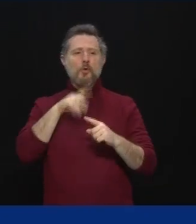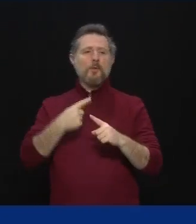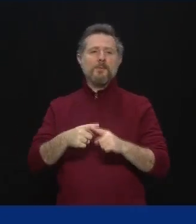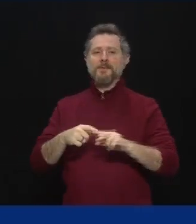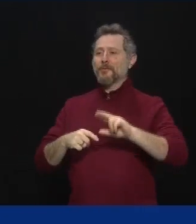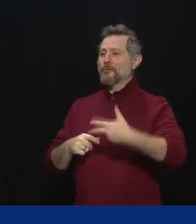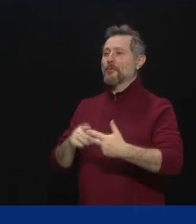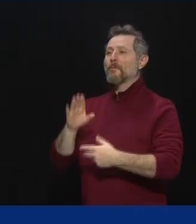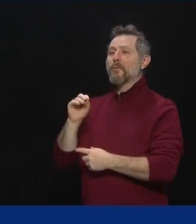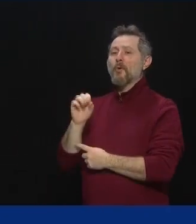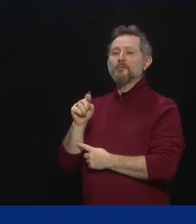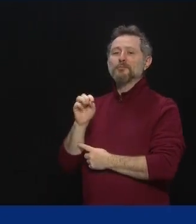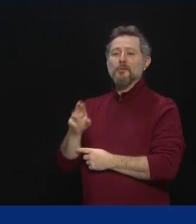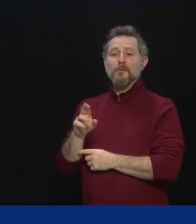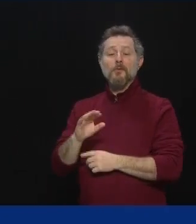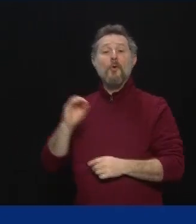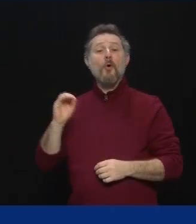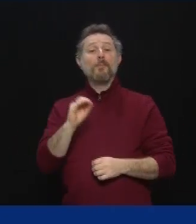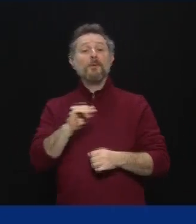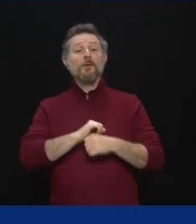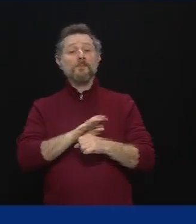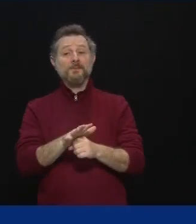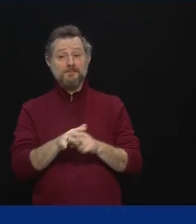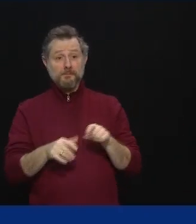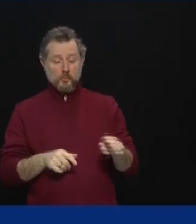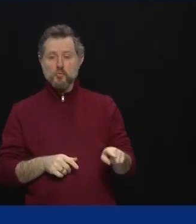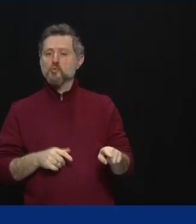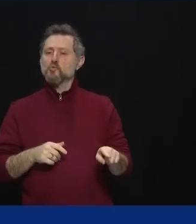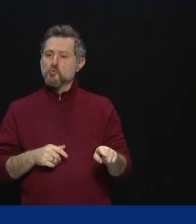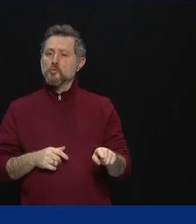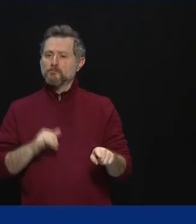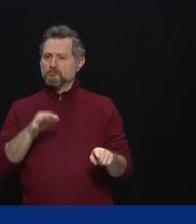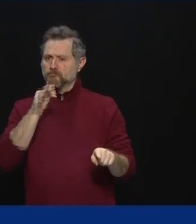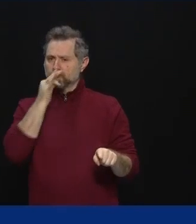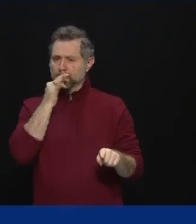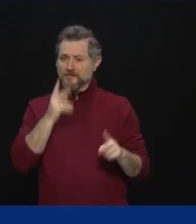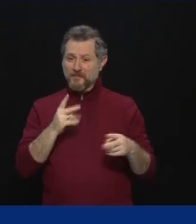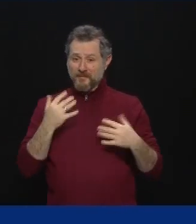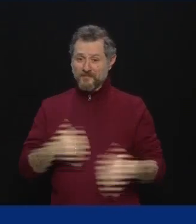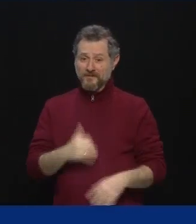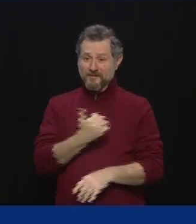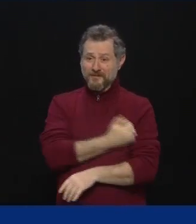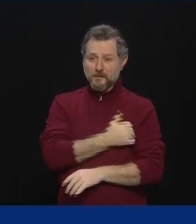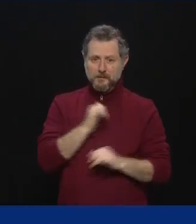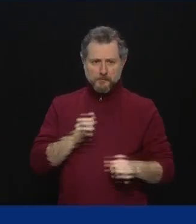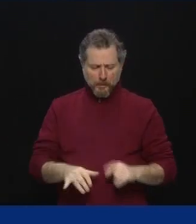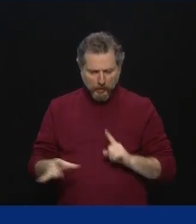THIS IS AN EXTRAORDINARY NUMBER, I'M REALLY PROUD OF IT. BOOSTERS. KEEP TALKING ABOUT BOOSTERS